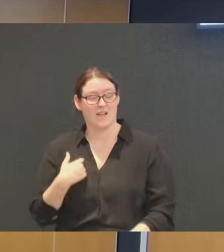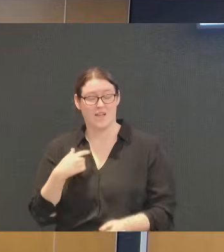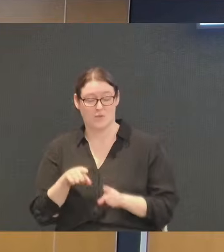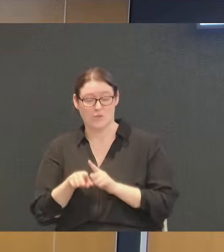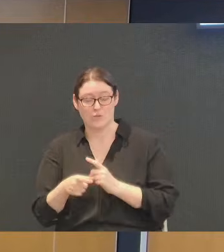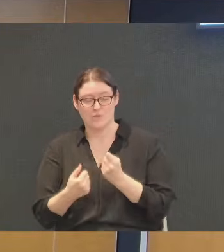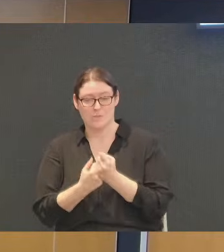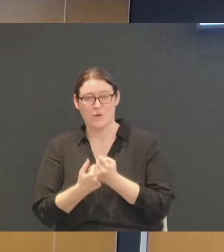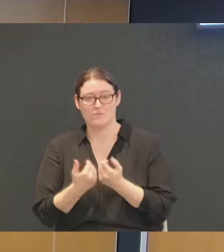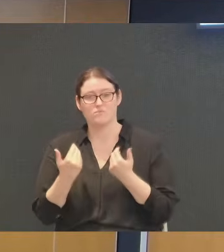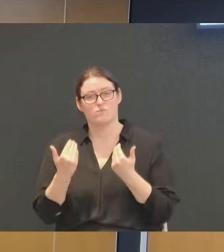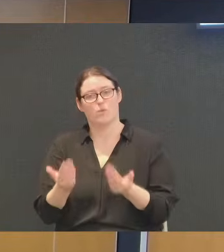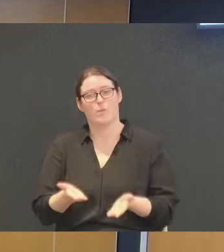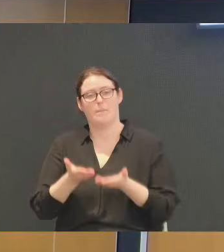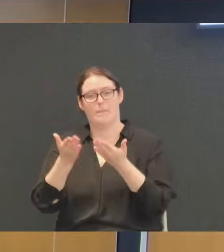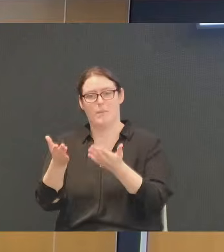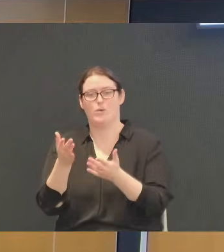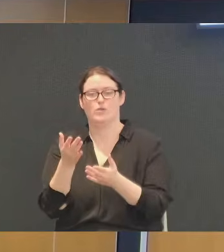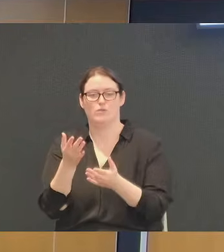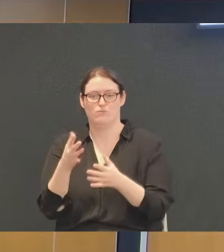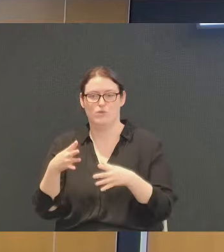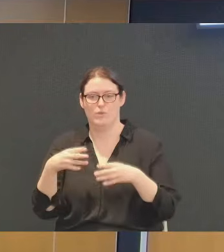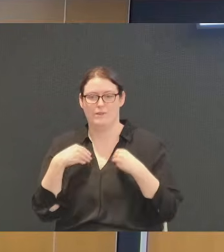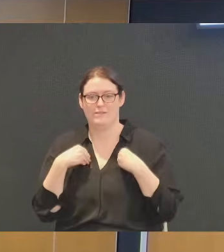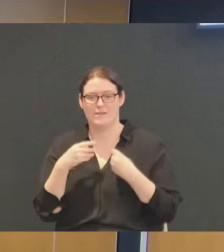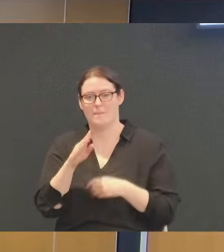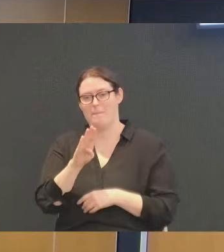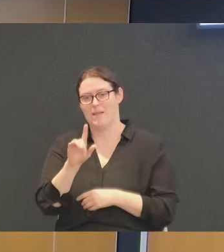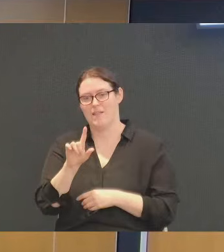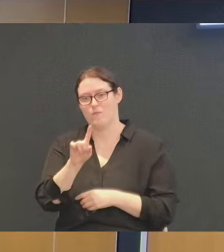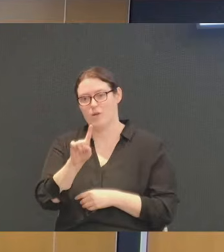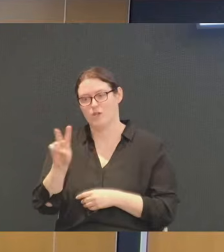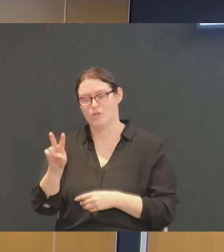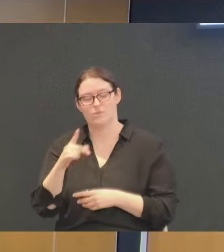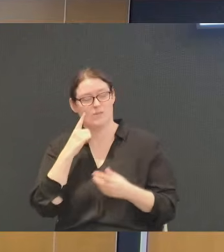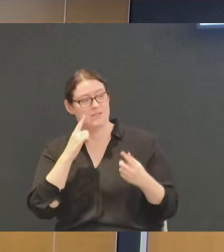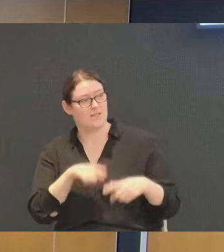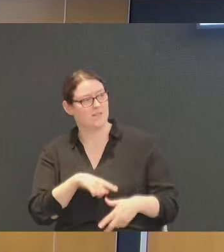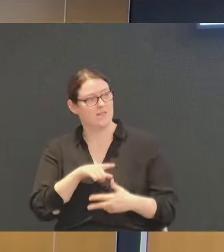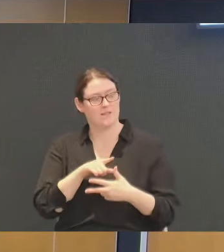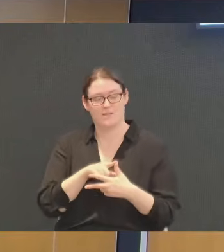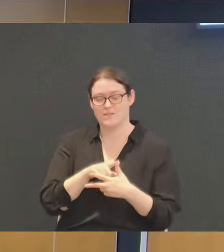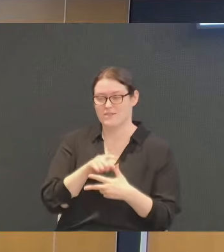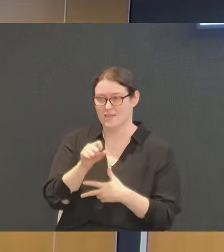like to make a motion to adopt by leave one and two. Second. Commissioner Summerow Dumas. Yes.